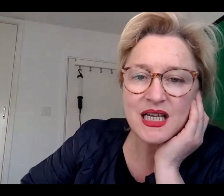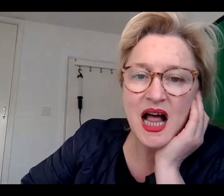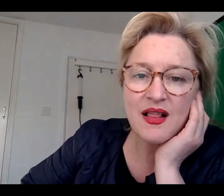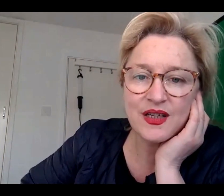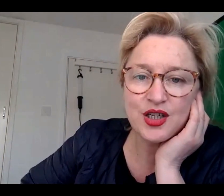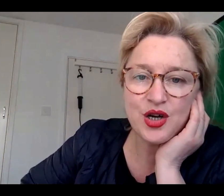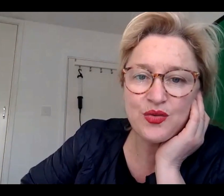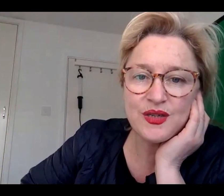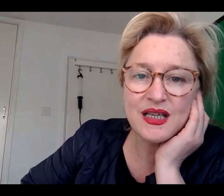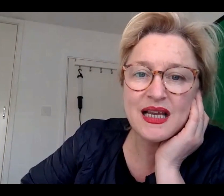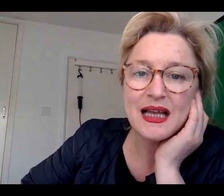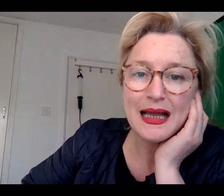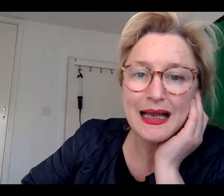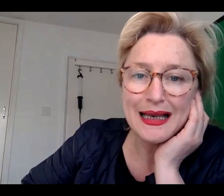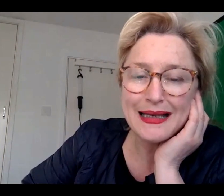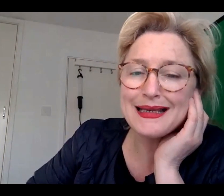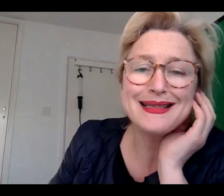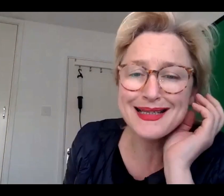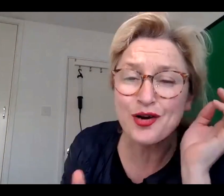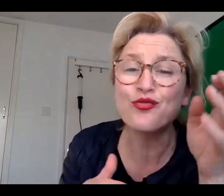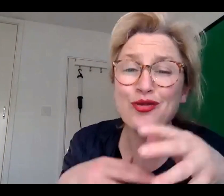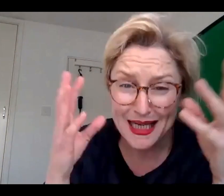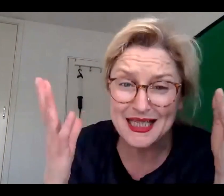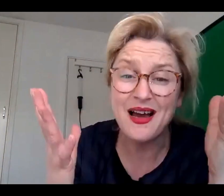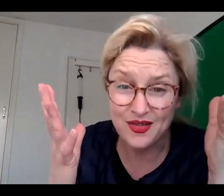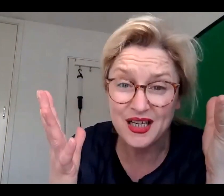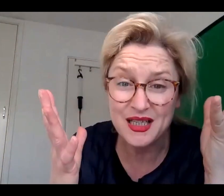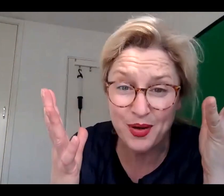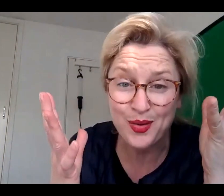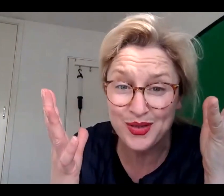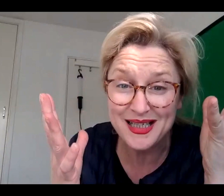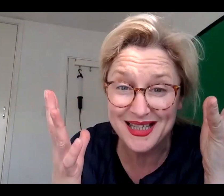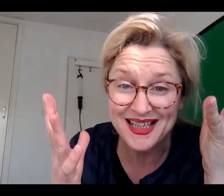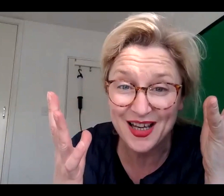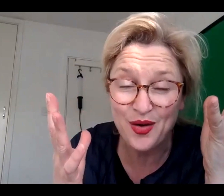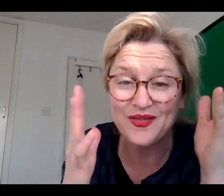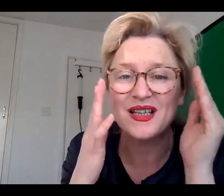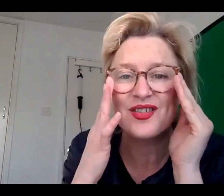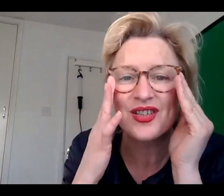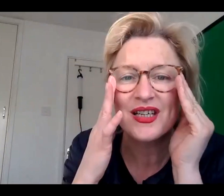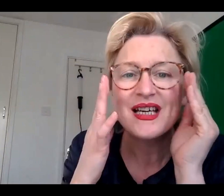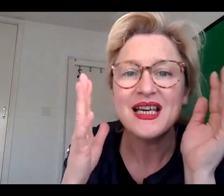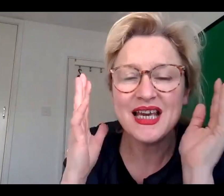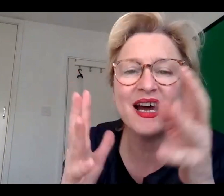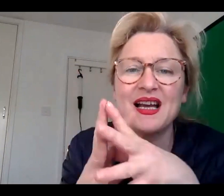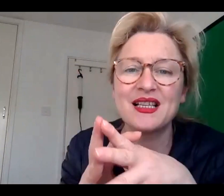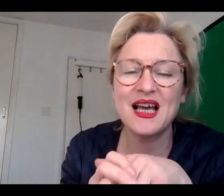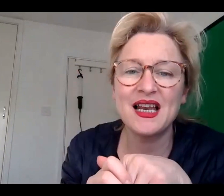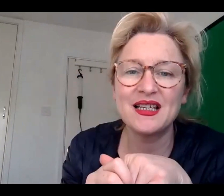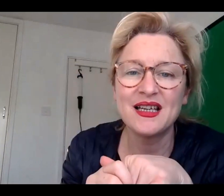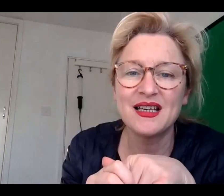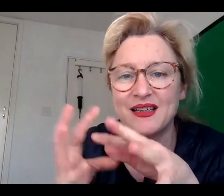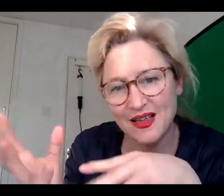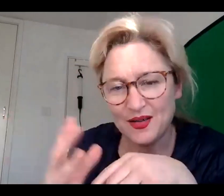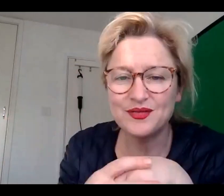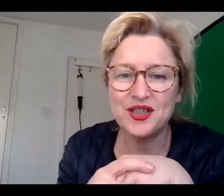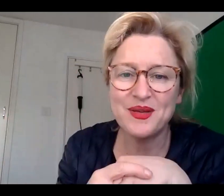and Alvean Jones did a reading of it, I suppose is the equivalent, in ISL and, you know, Jimmy